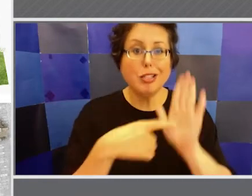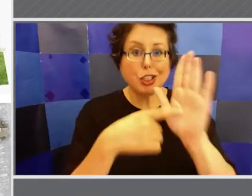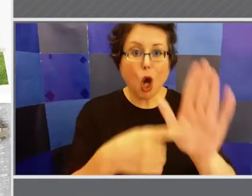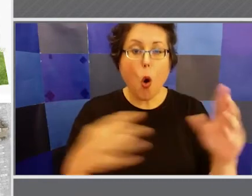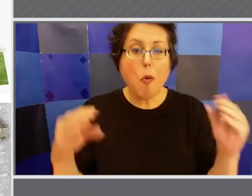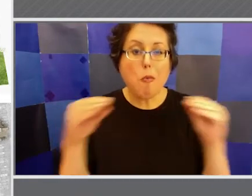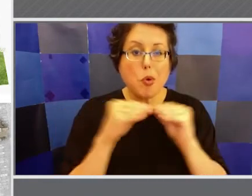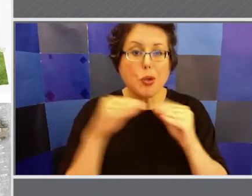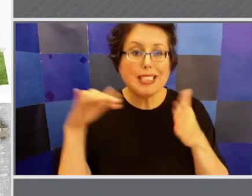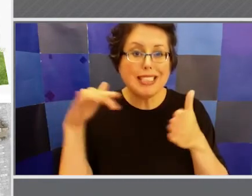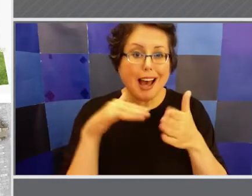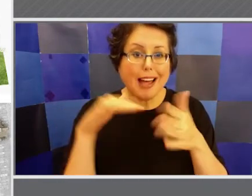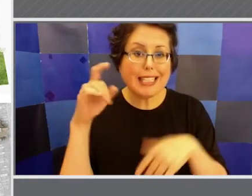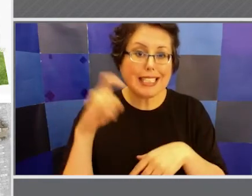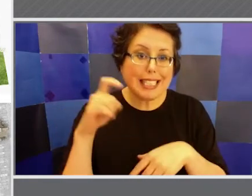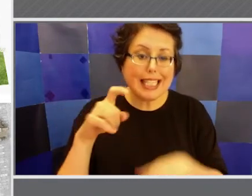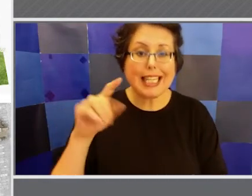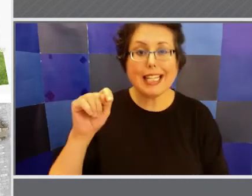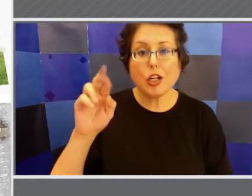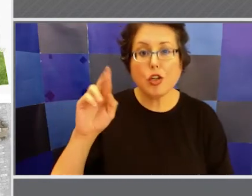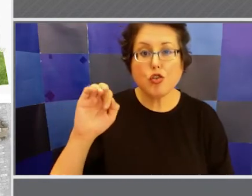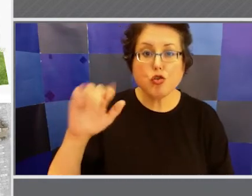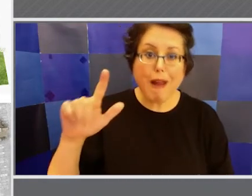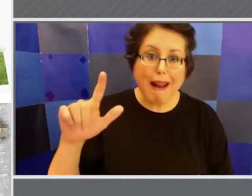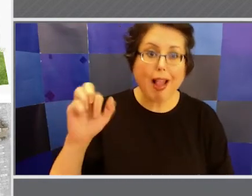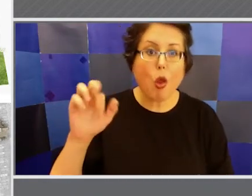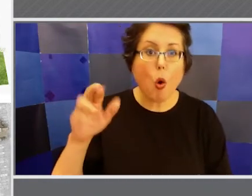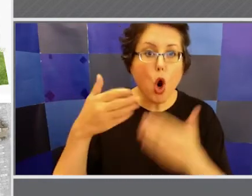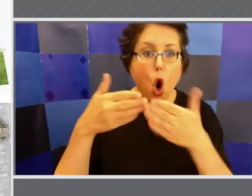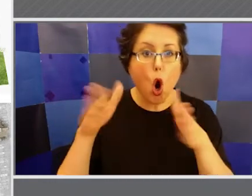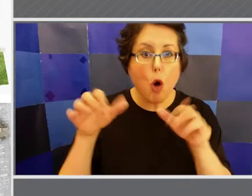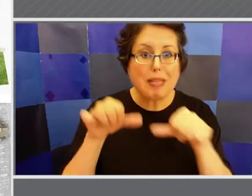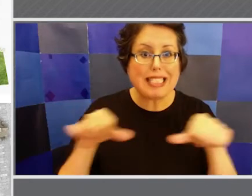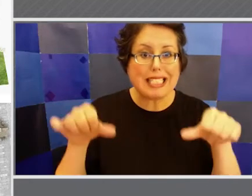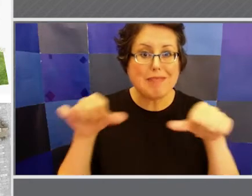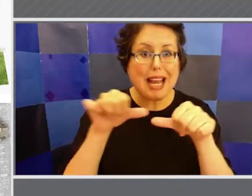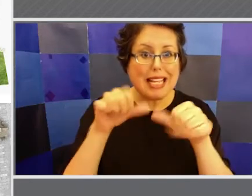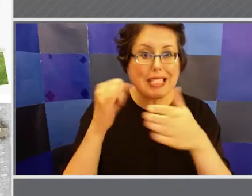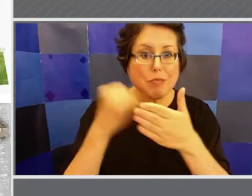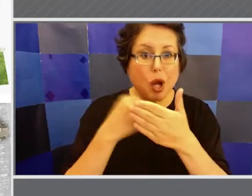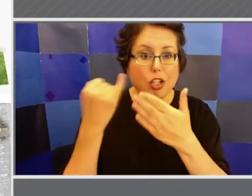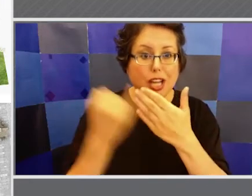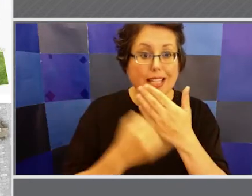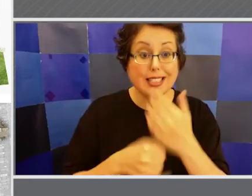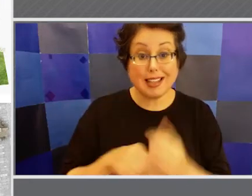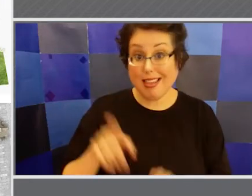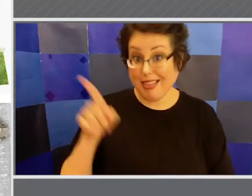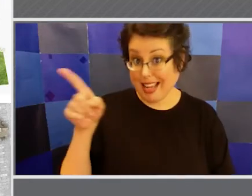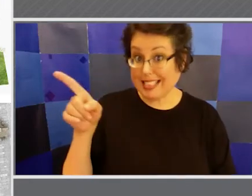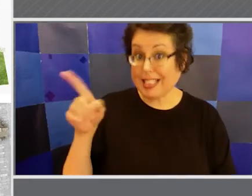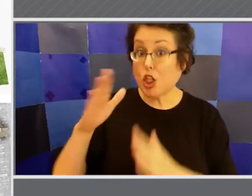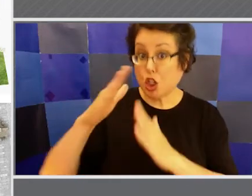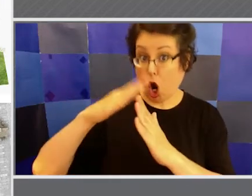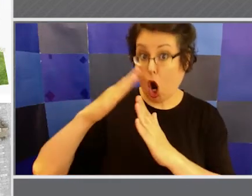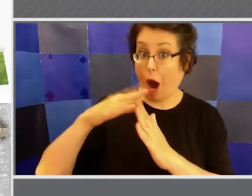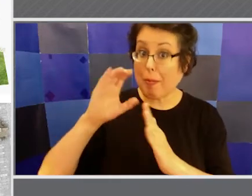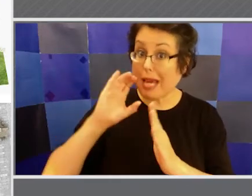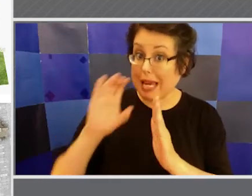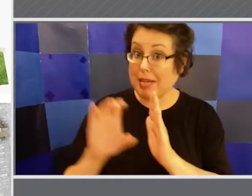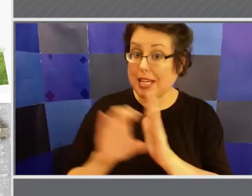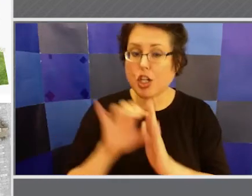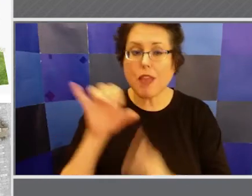trail projects, open space projects, or the, the image that is on the top there is an intersection.